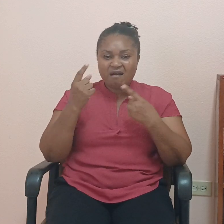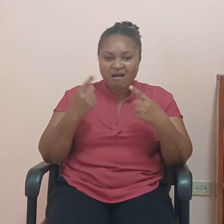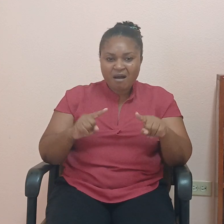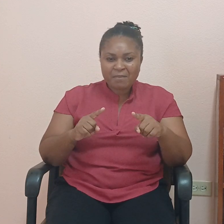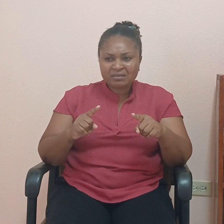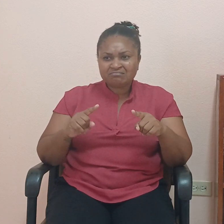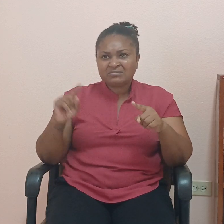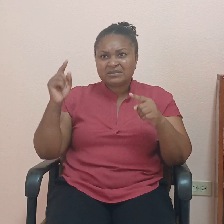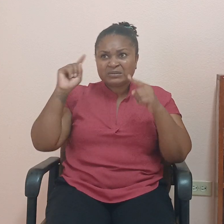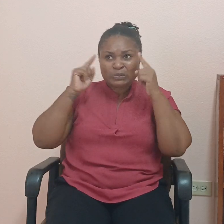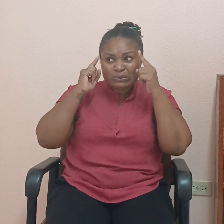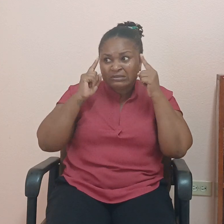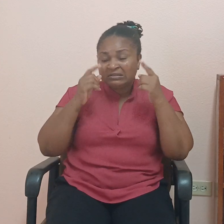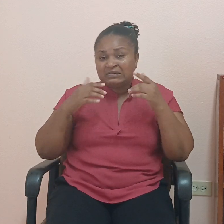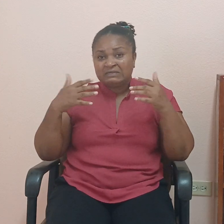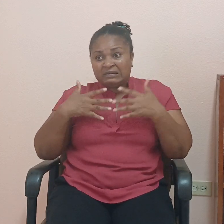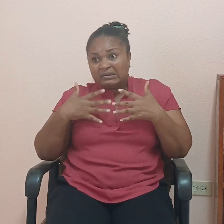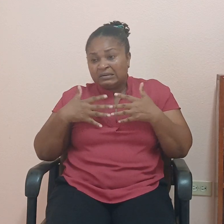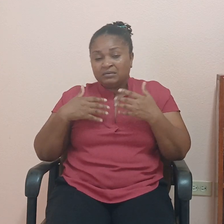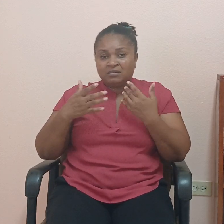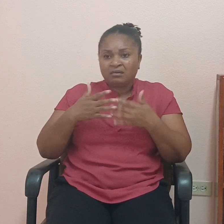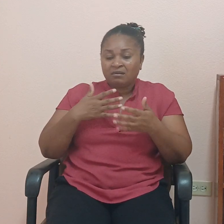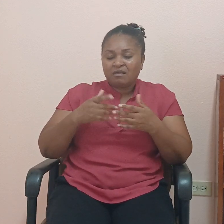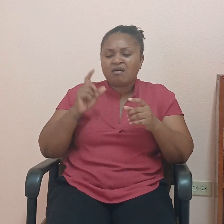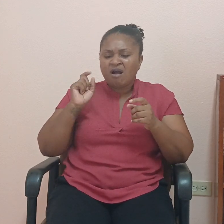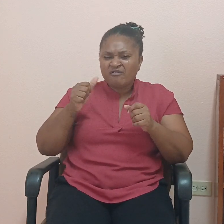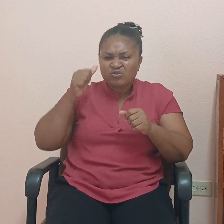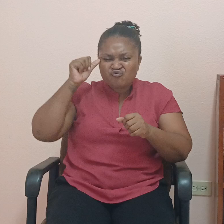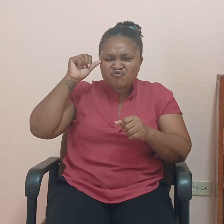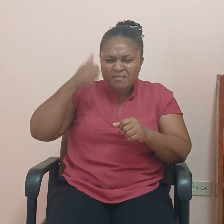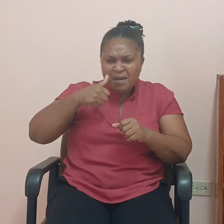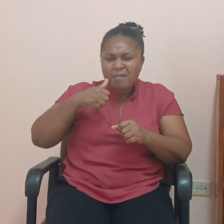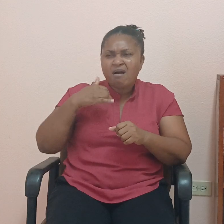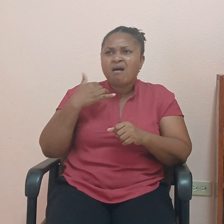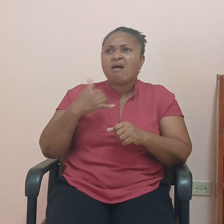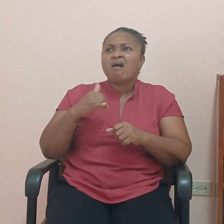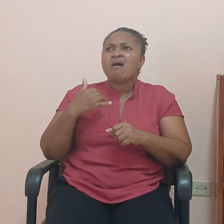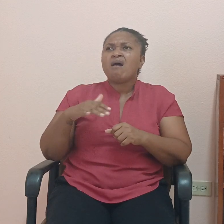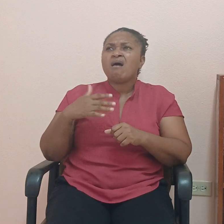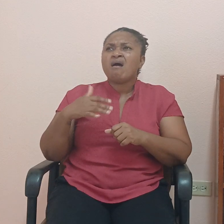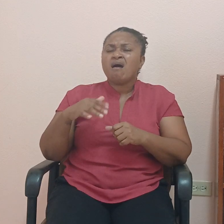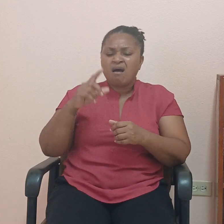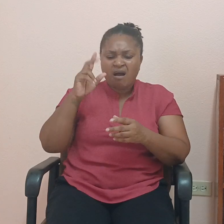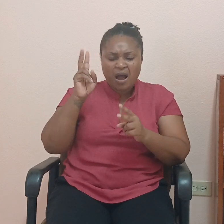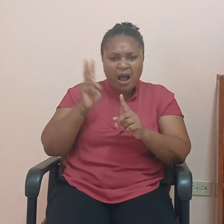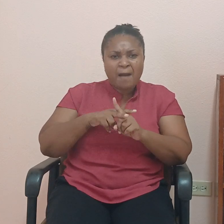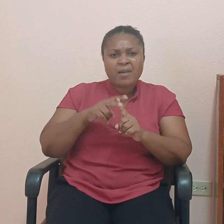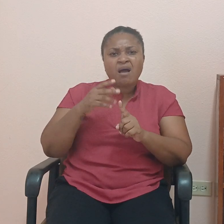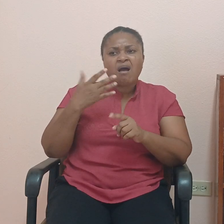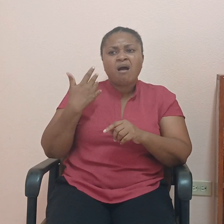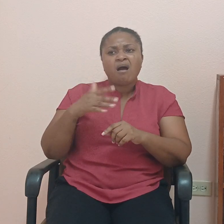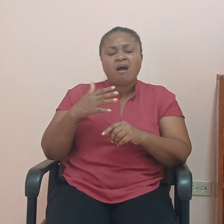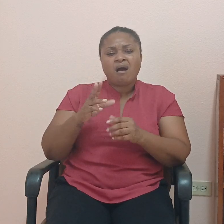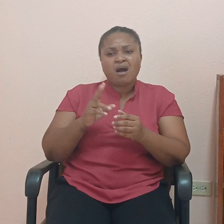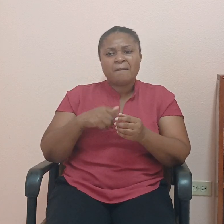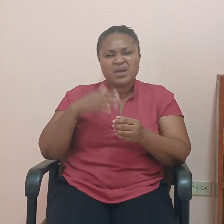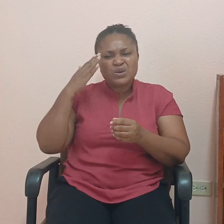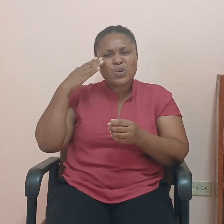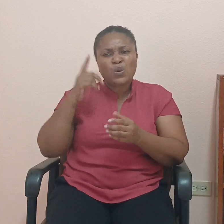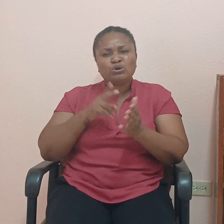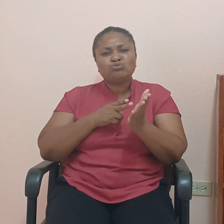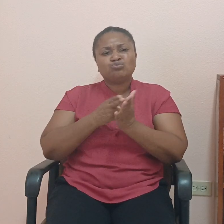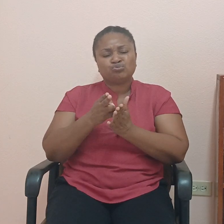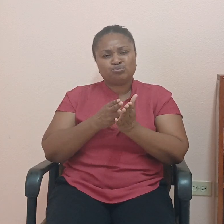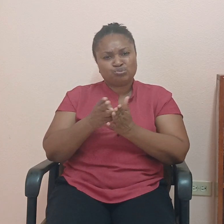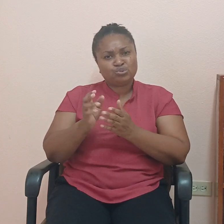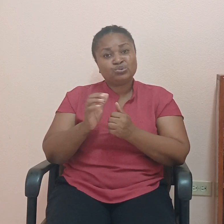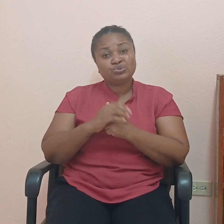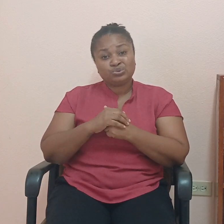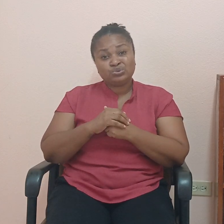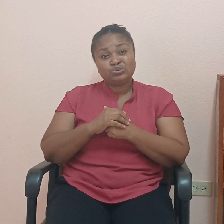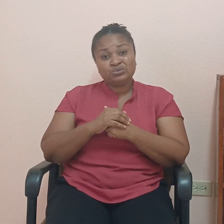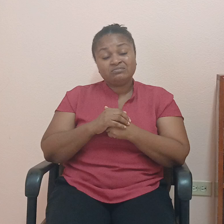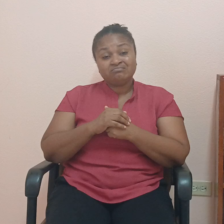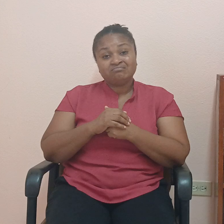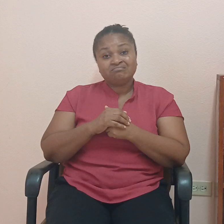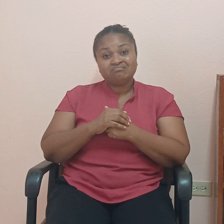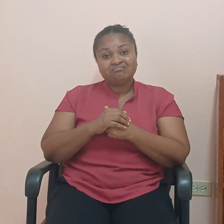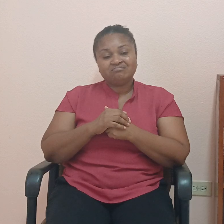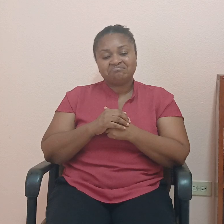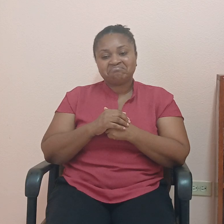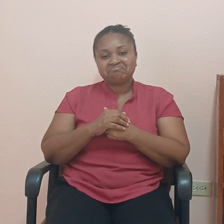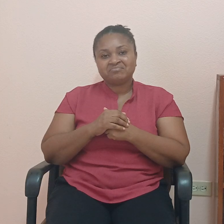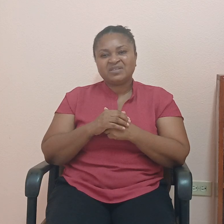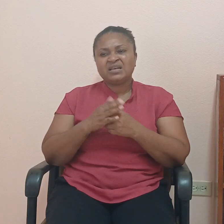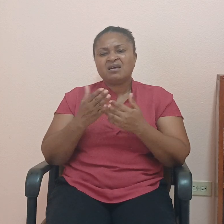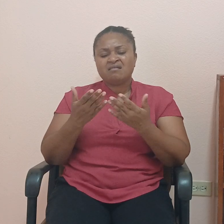REMEMBER AND THEN APPLY WHAT WE KNOW TO BE TRUE. HERE ARE SOME CHECKS THAT WILL HELP US IN OUR